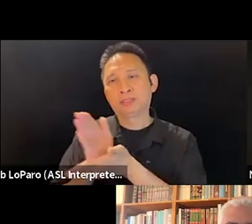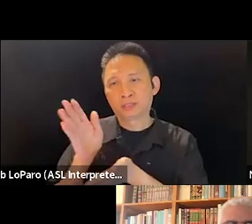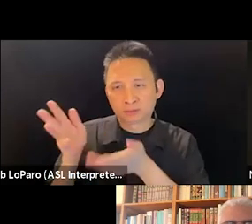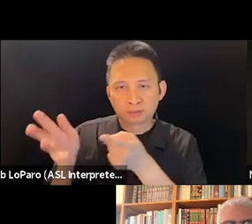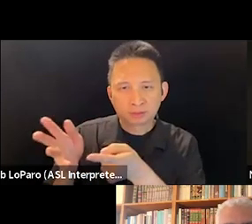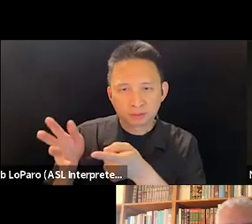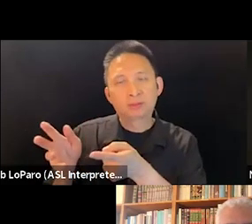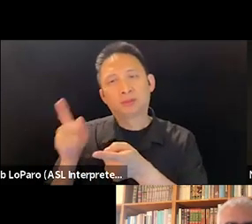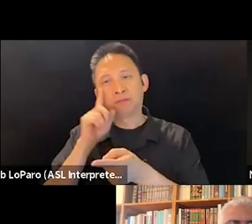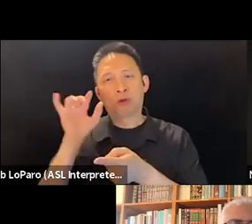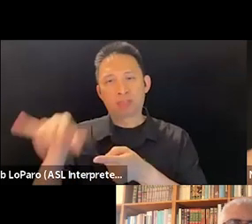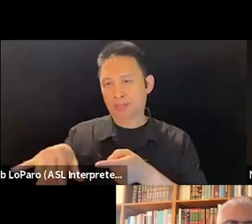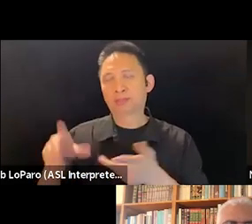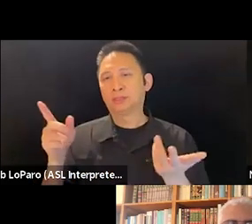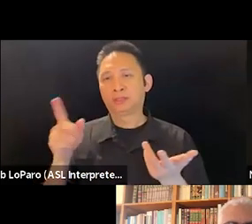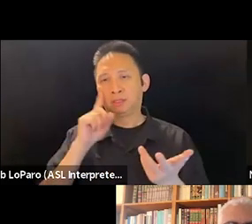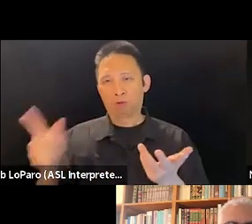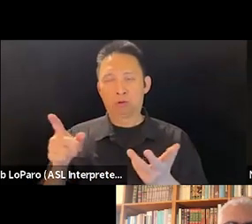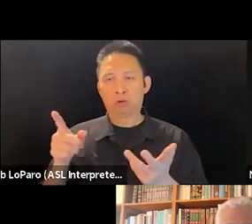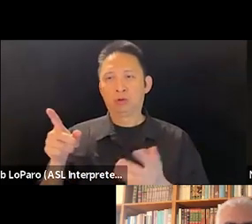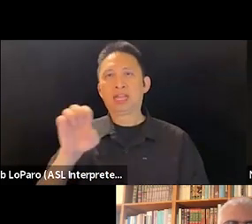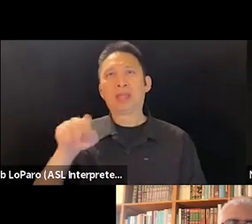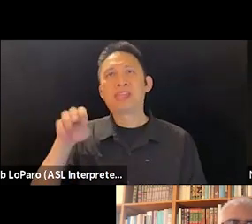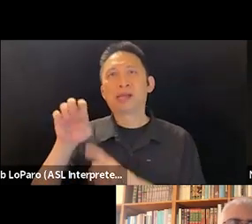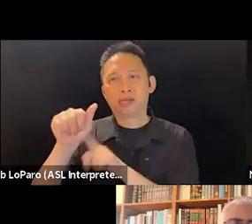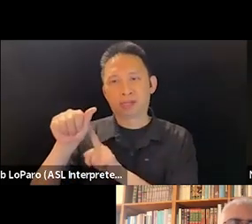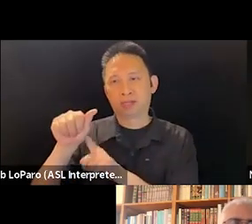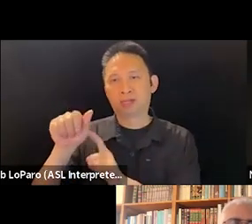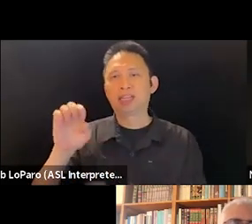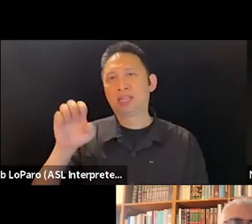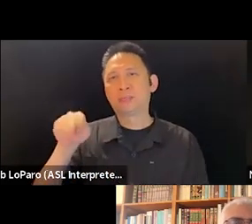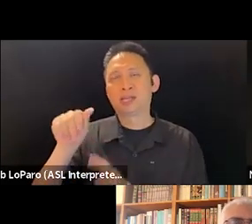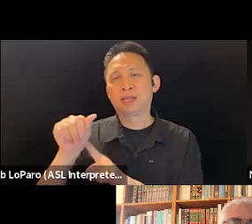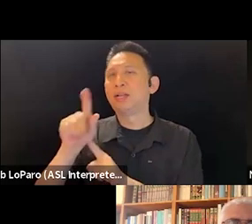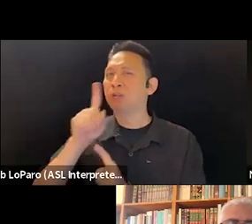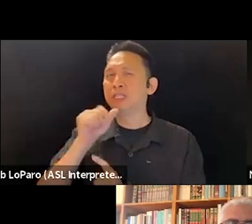Which is a limited regions is not very big regions. So that's why when it comes to negotiation